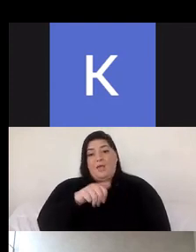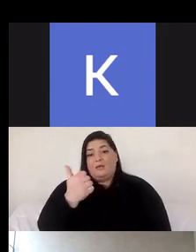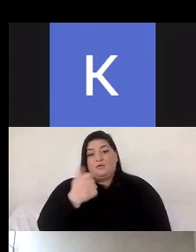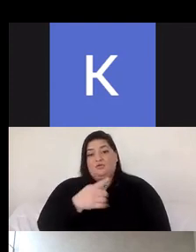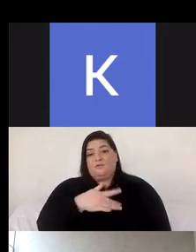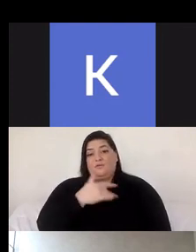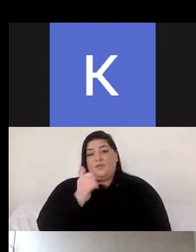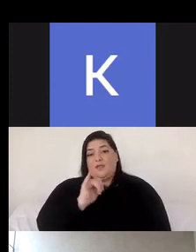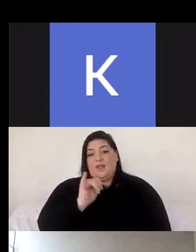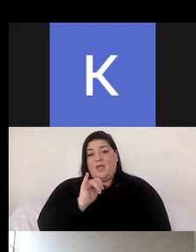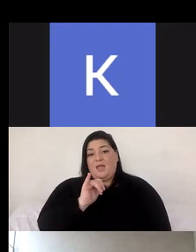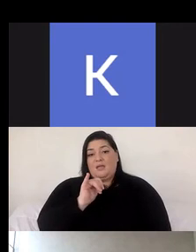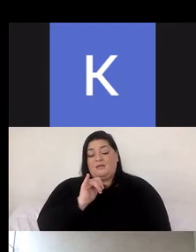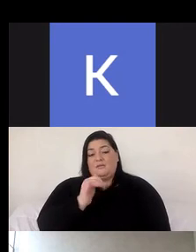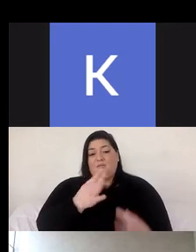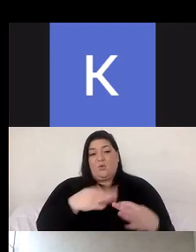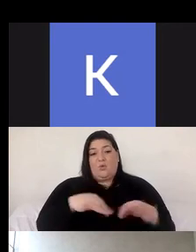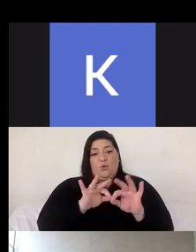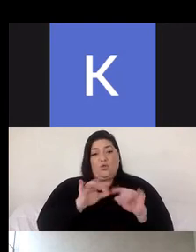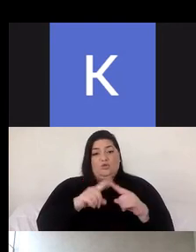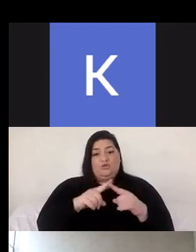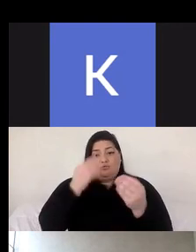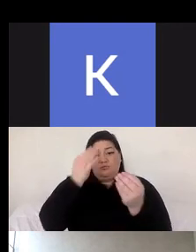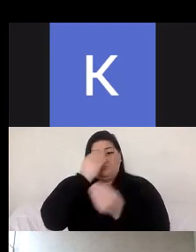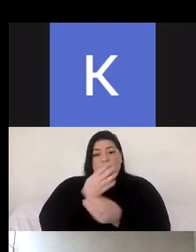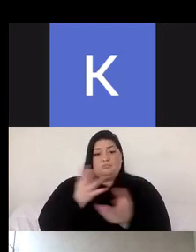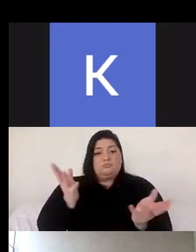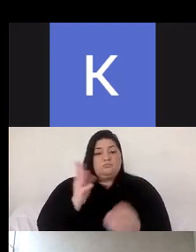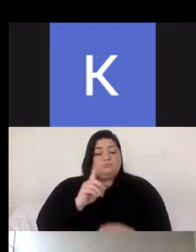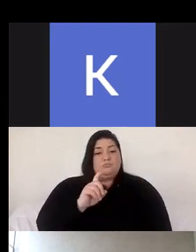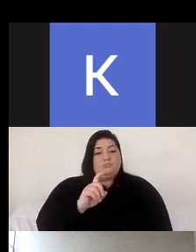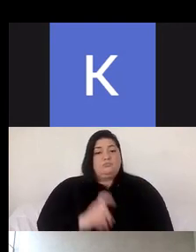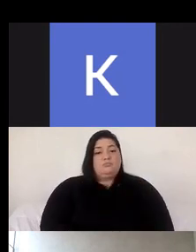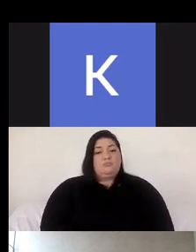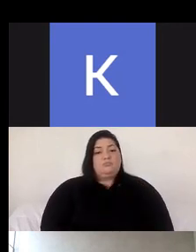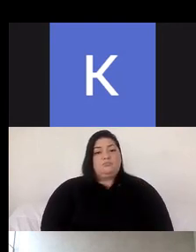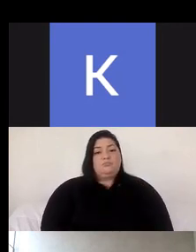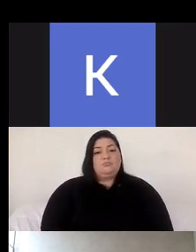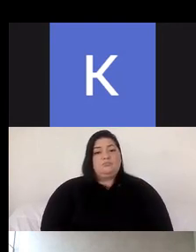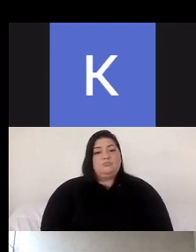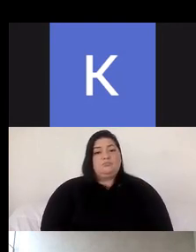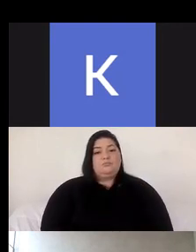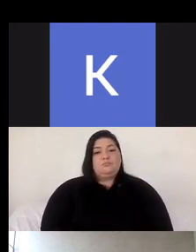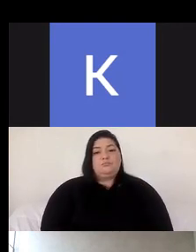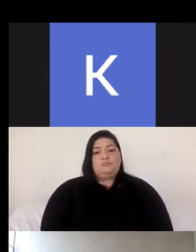worth elevating to the group? No, I think for good.